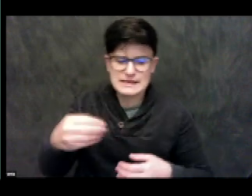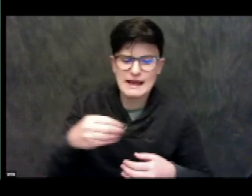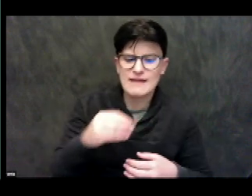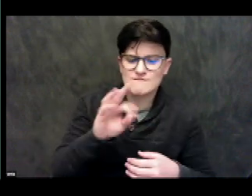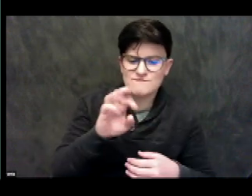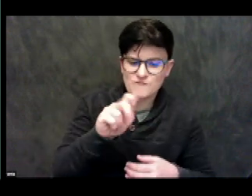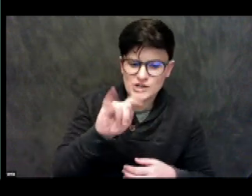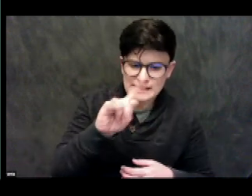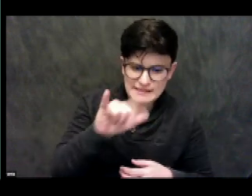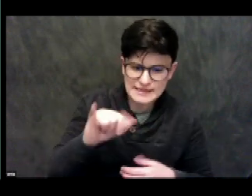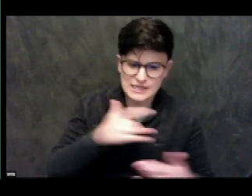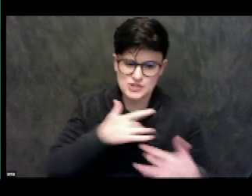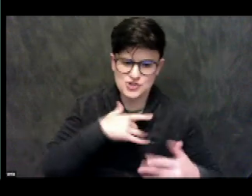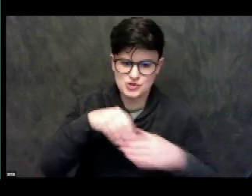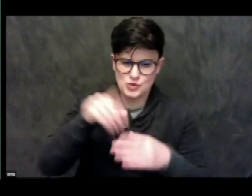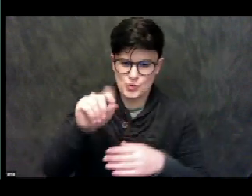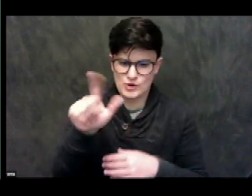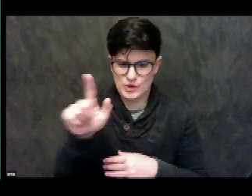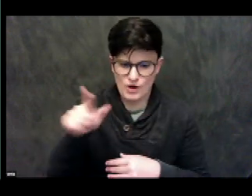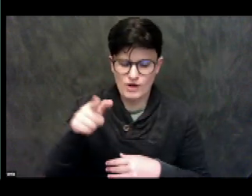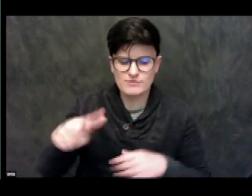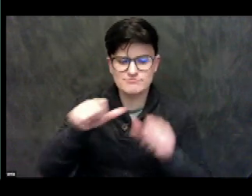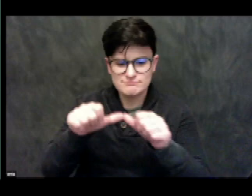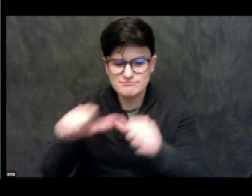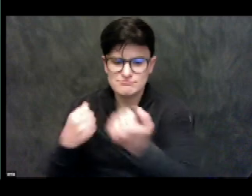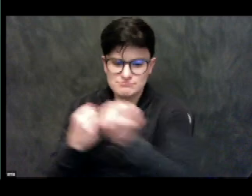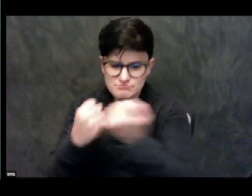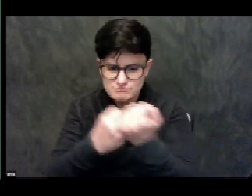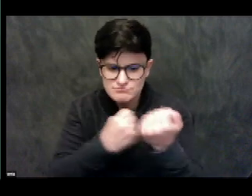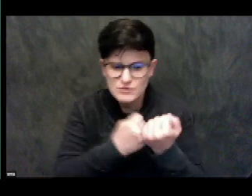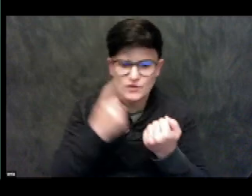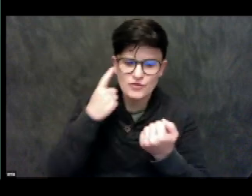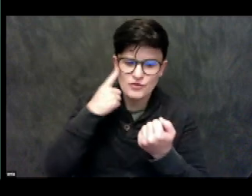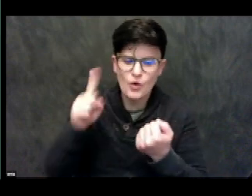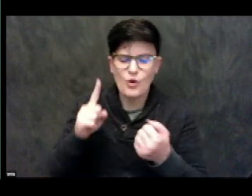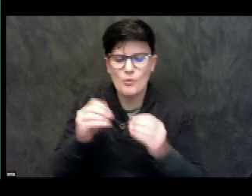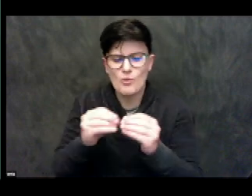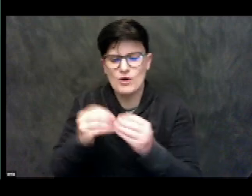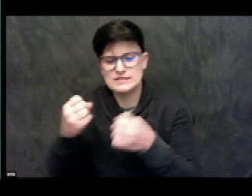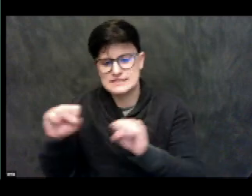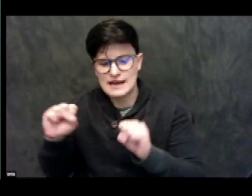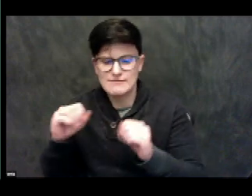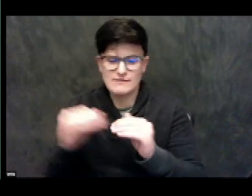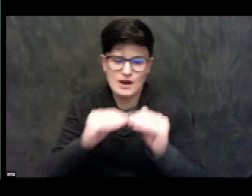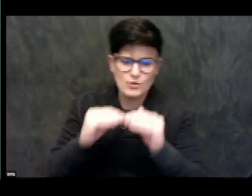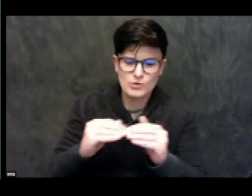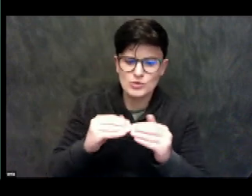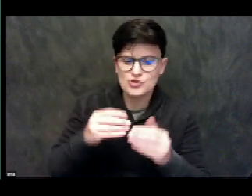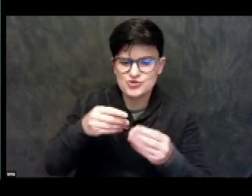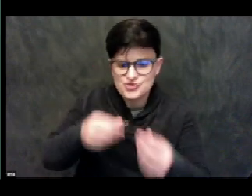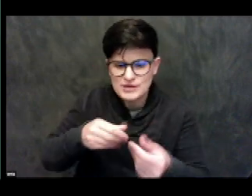for pregnant patients with disabilities. Dr. John Harris is an Assistant Professor of Obstetrics, Gynecology,